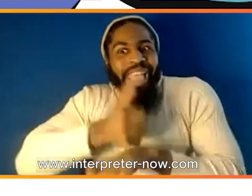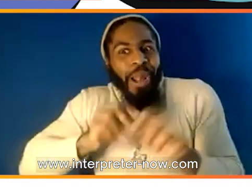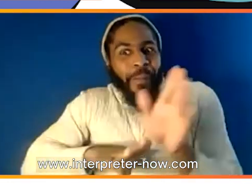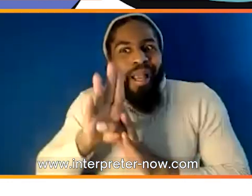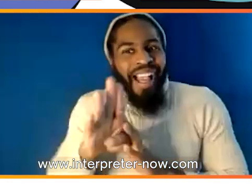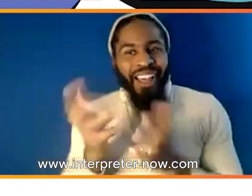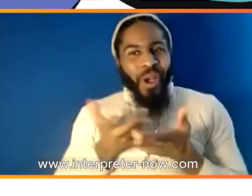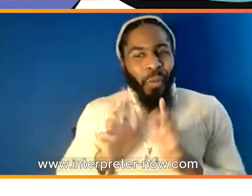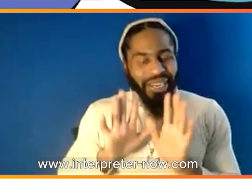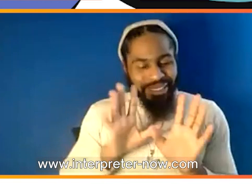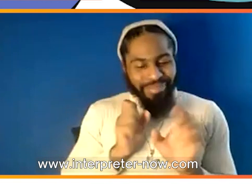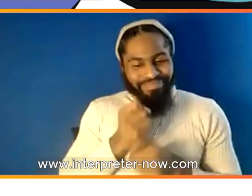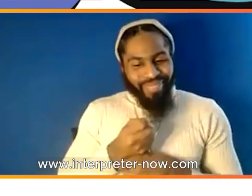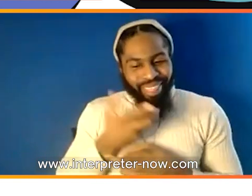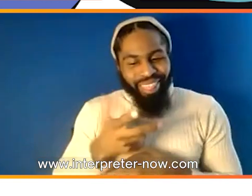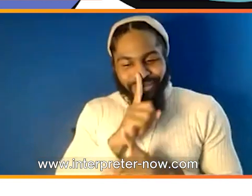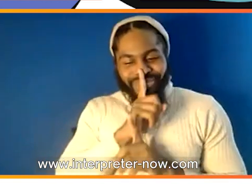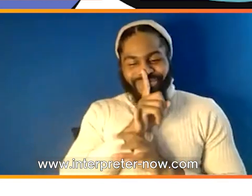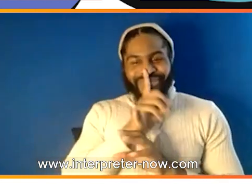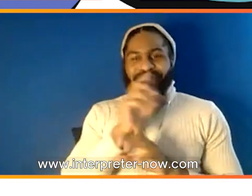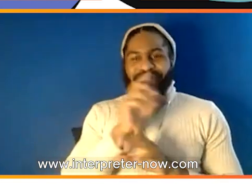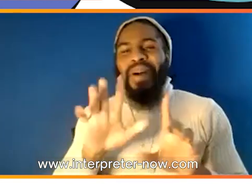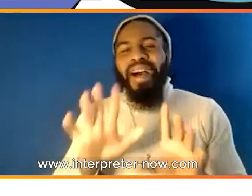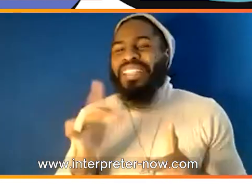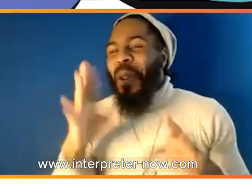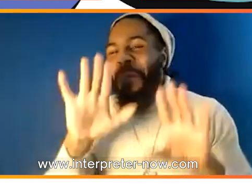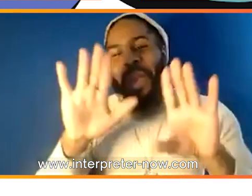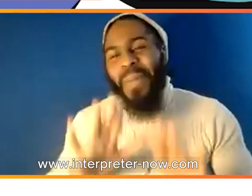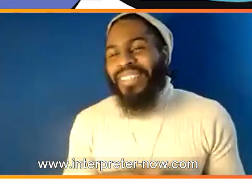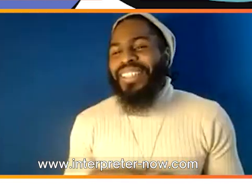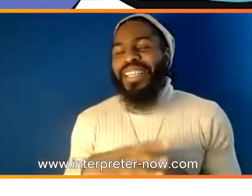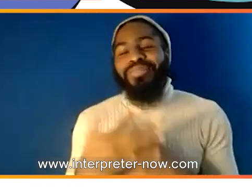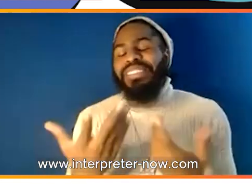steal your thunder. But that's going to be amazing. I'm just excited to continue this